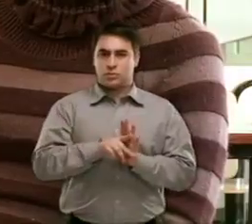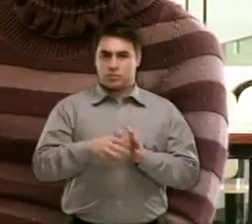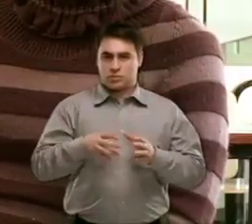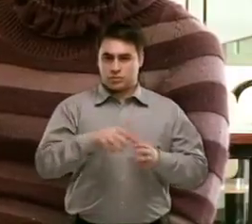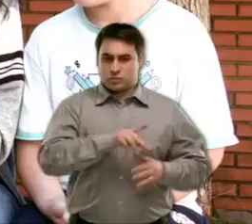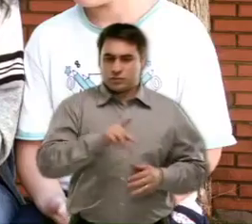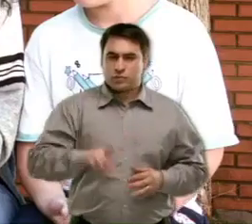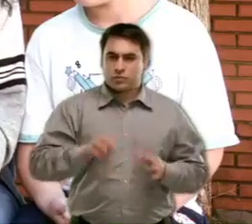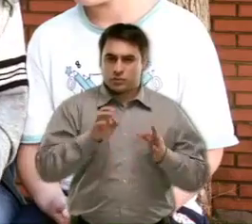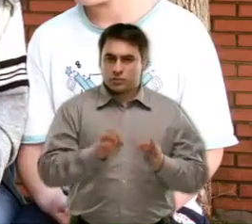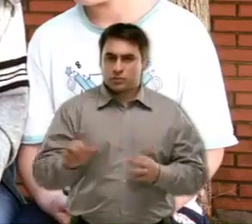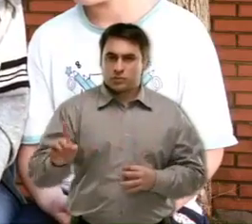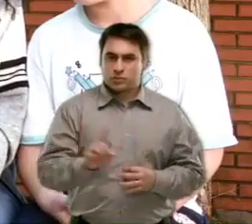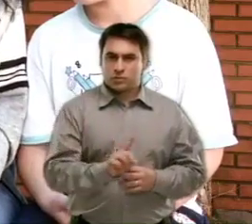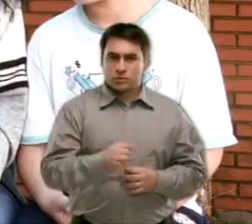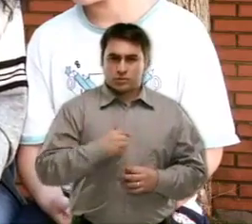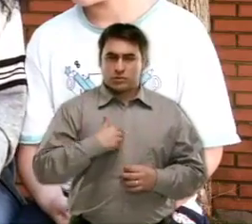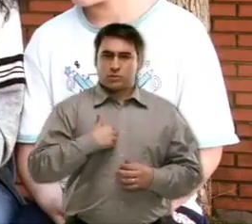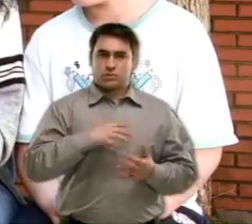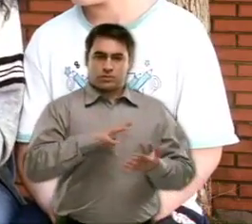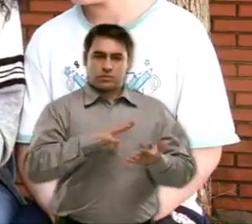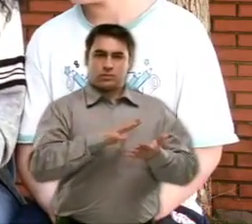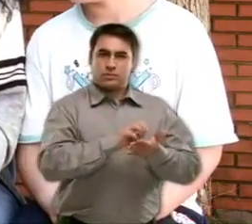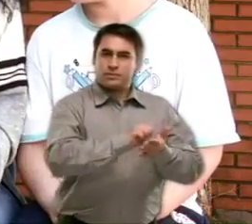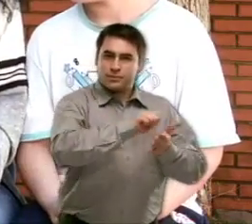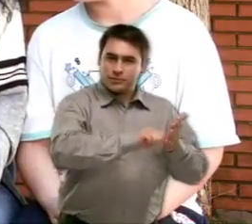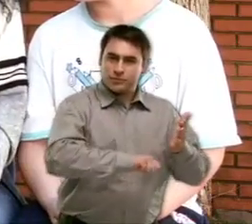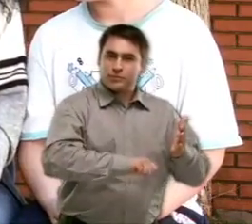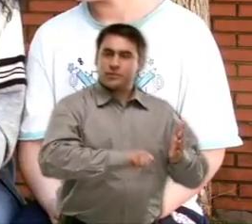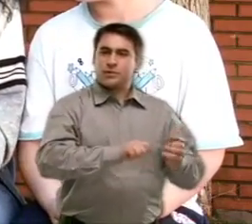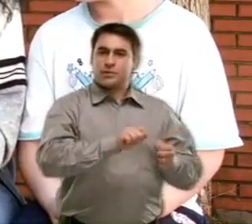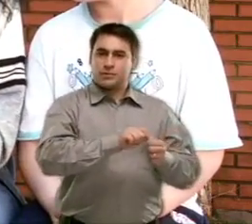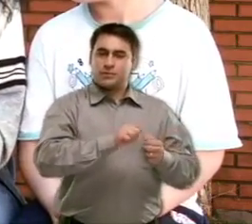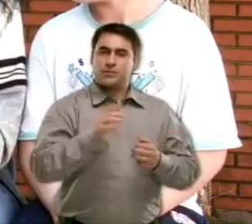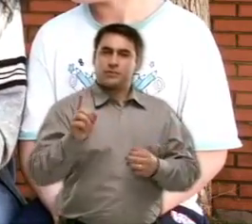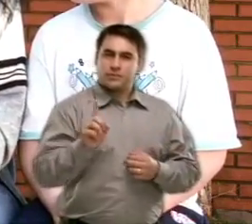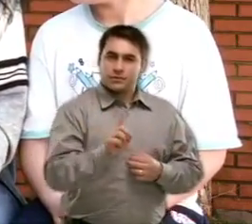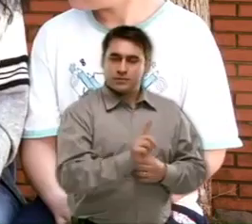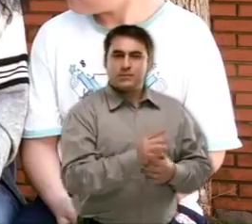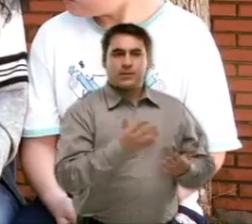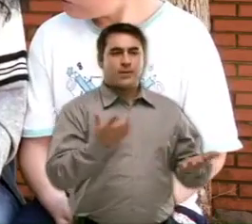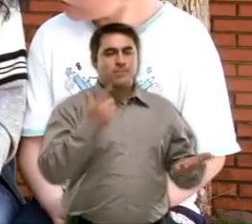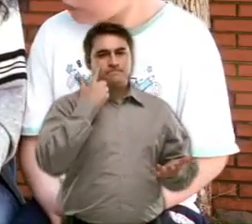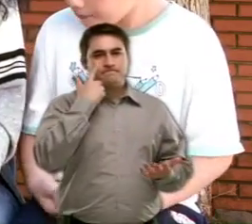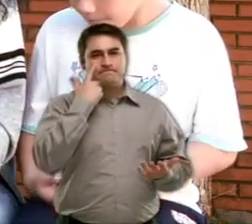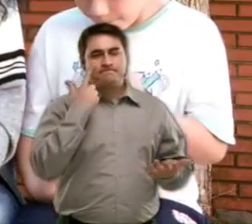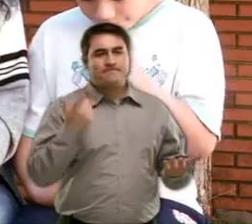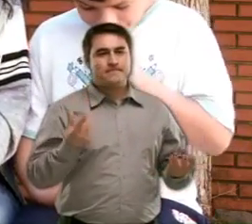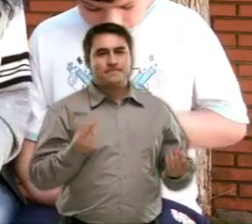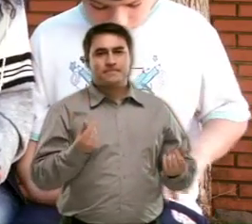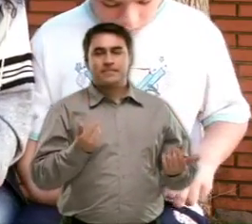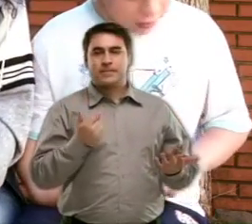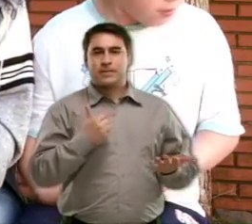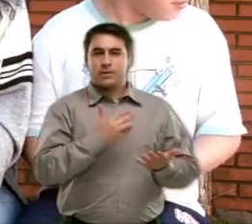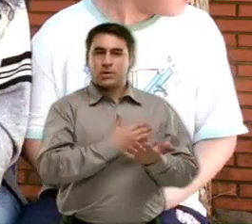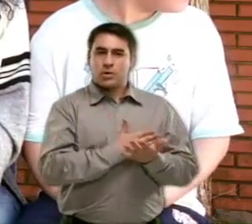When I enrolled, when I registered him, I started to come, When I enrolled, when I registered him, I started to come, (LIZANE DO AMARANTE - VINÍCIUS DALPRA'S MOTHER) LIZANE DO AMARANTE - VINÍCIUS DALPRA'S MOTHER